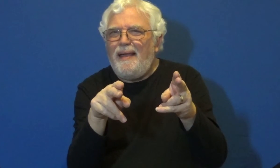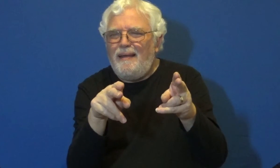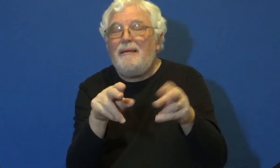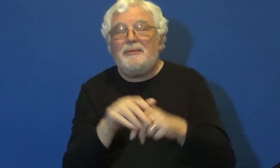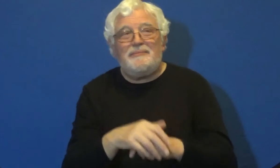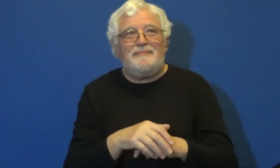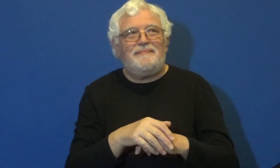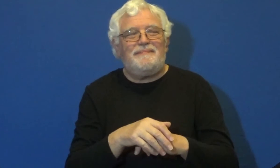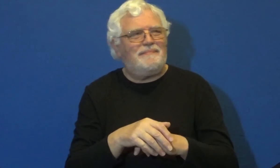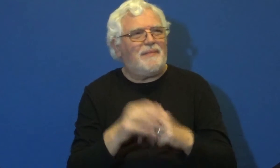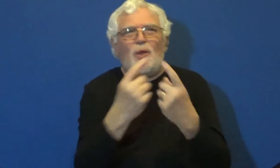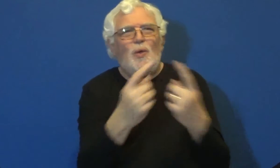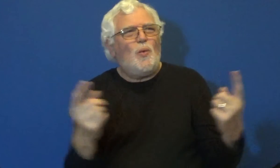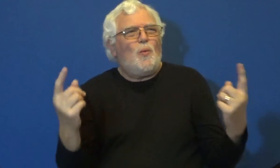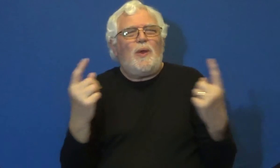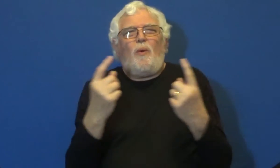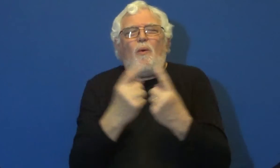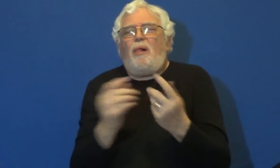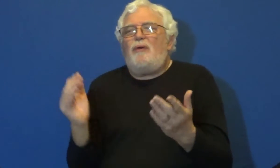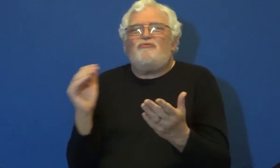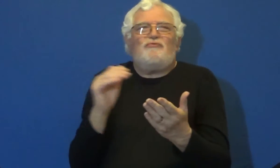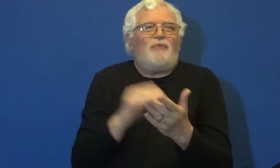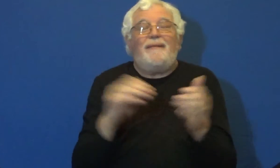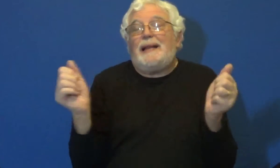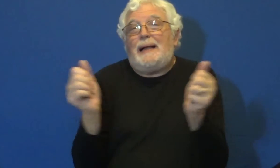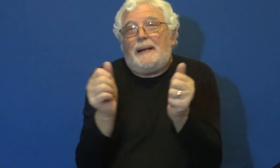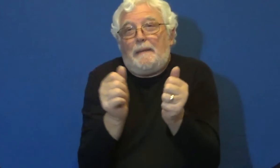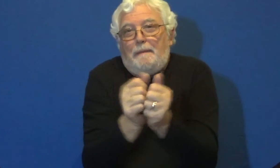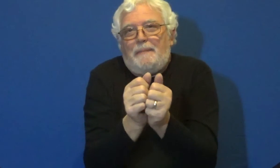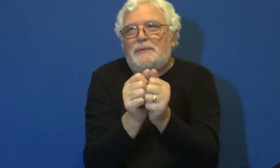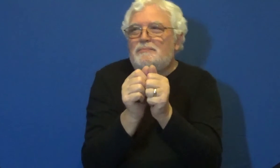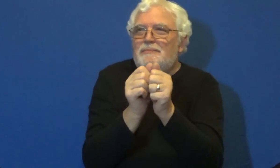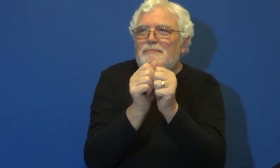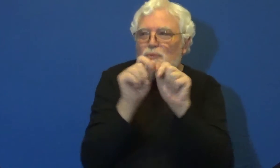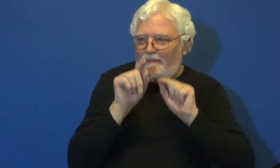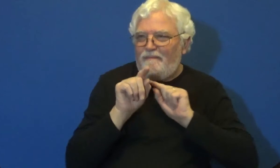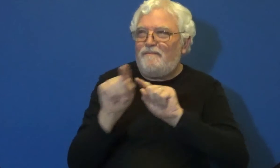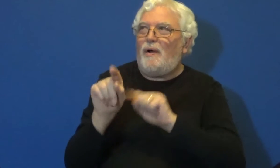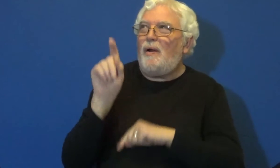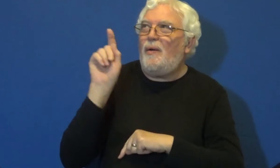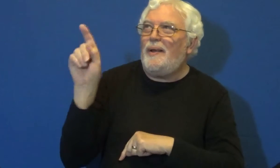We all come to that commitment to follow him and confess he is our lord and master,